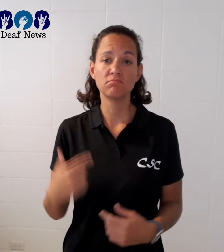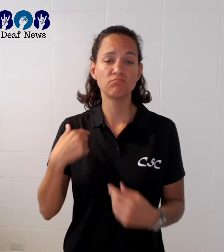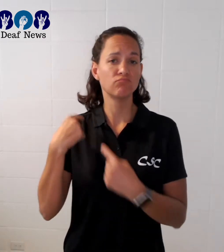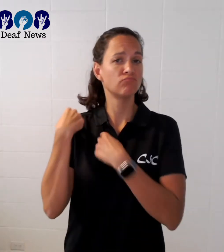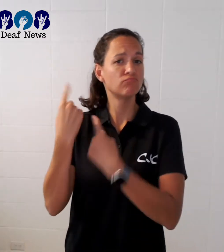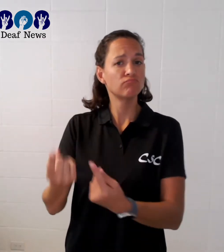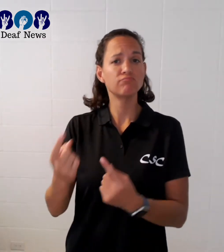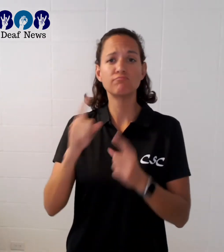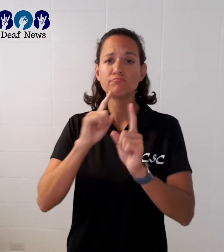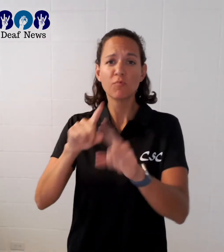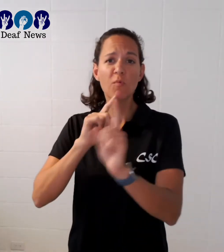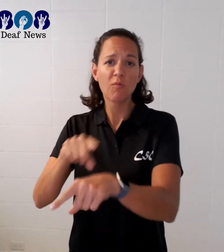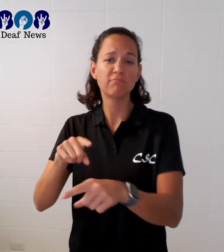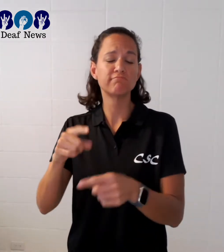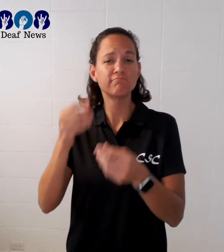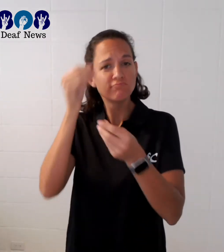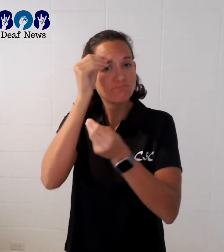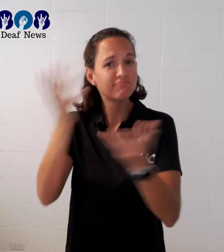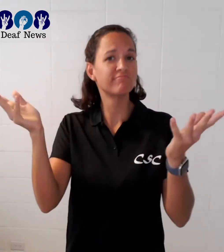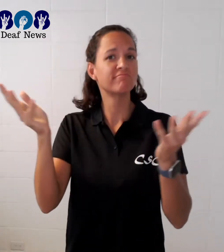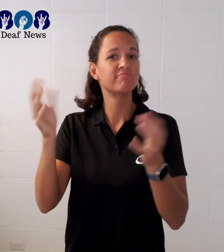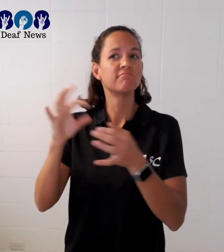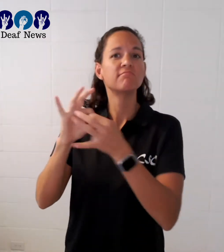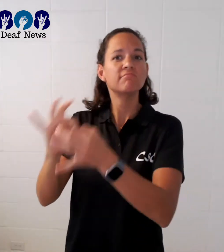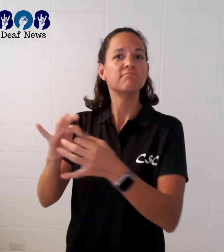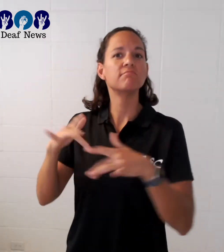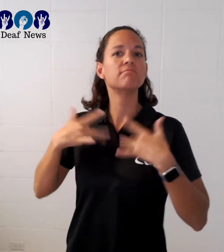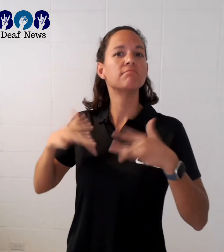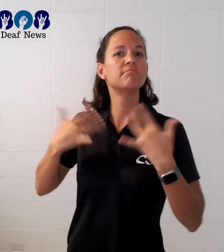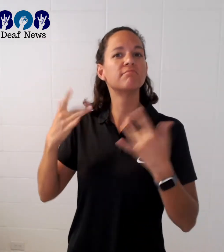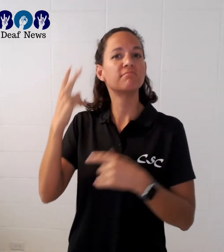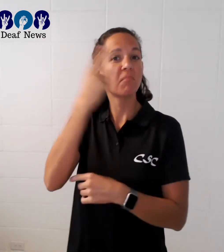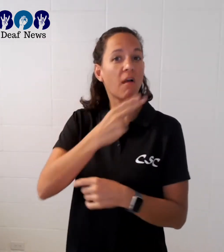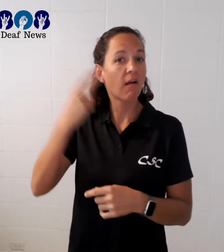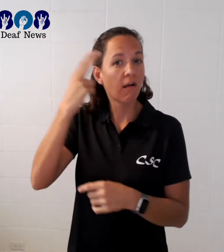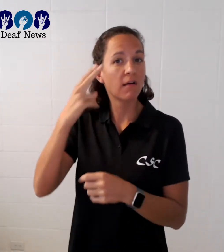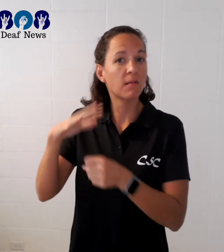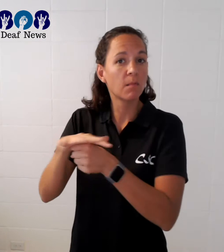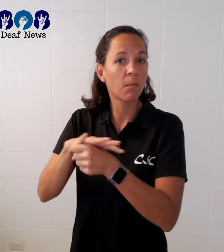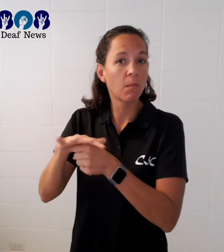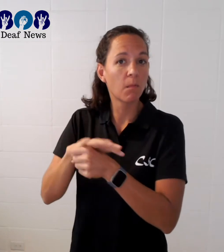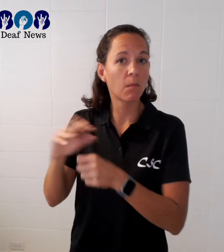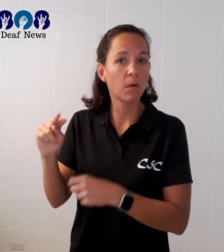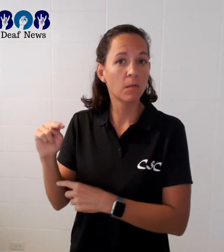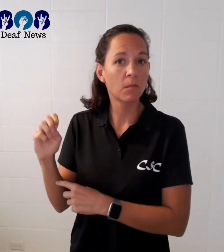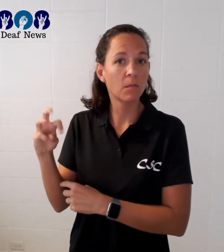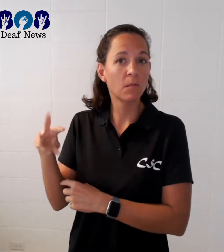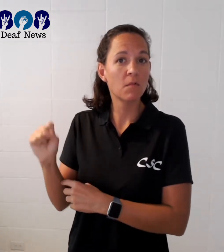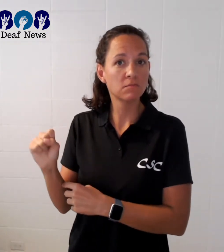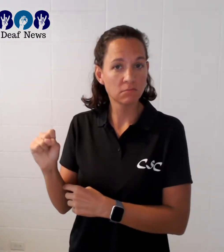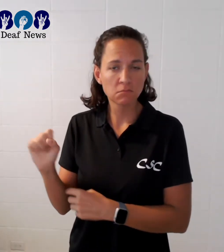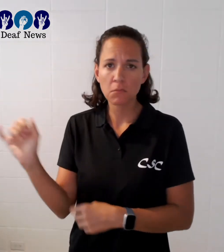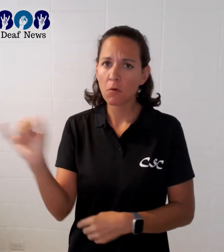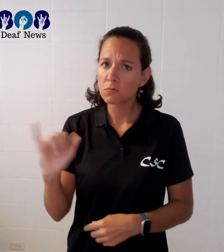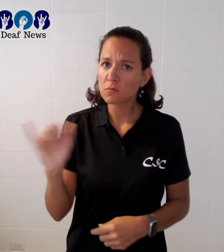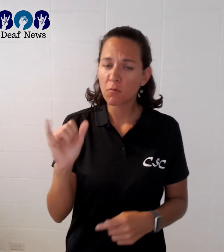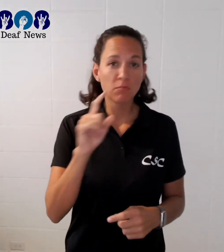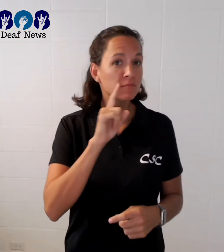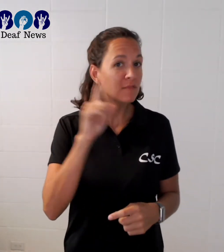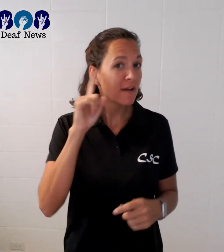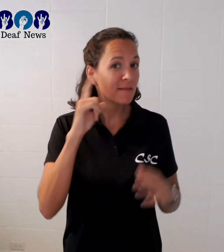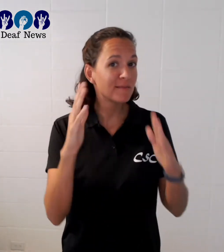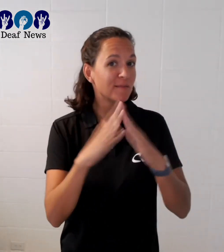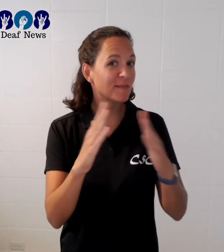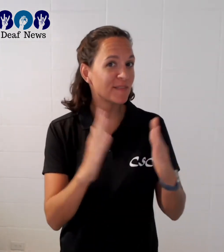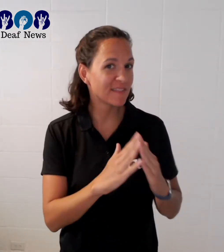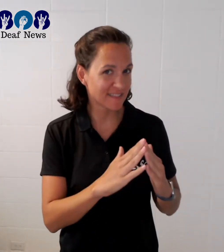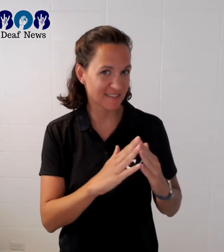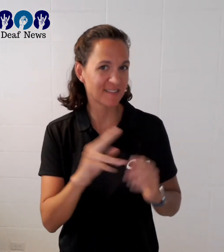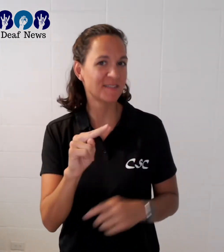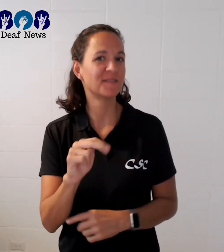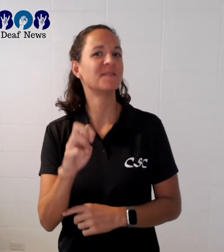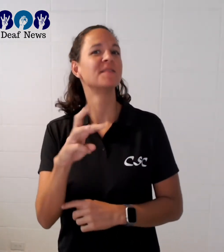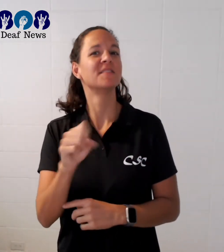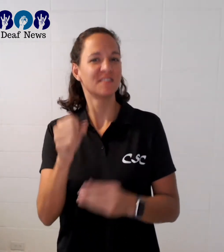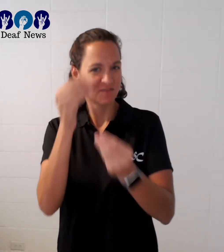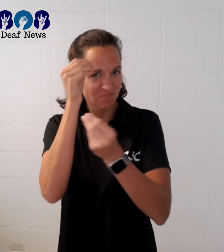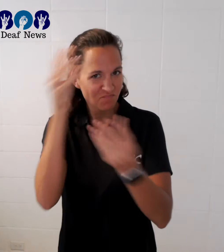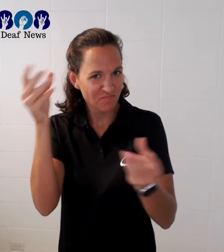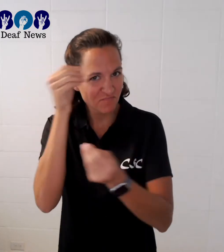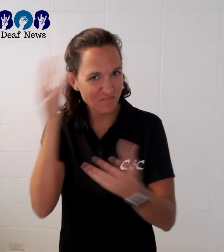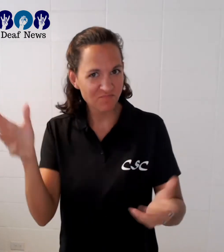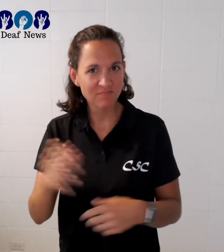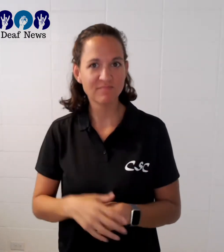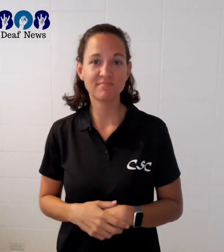I have been reporting on the latest local Hawaiʻi news as well as deaf community news.